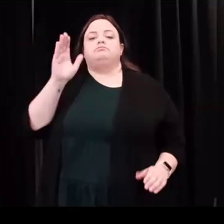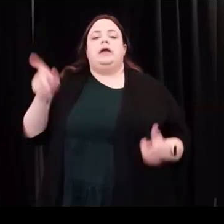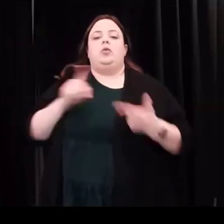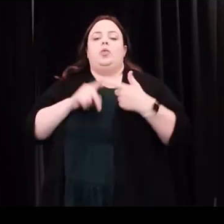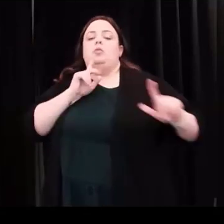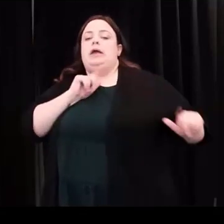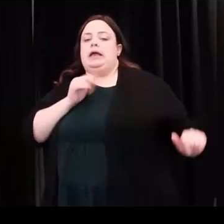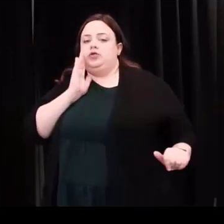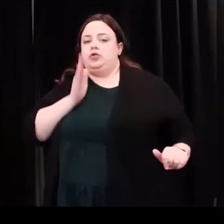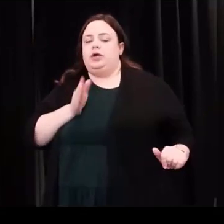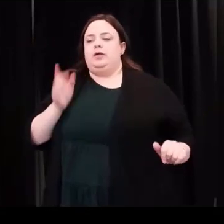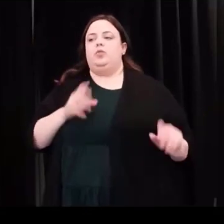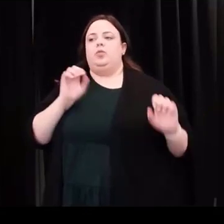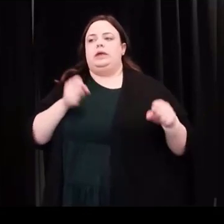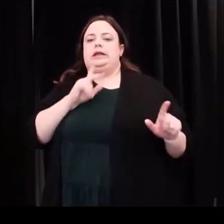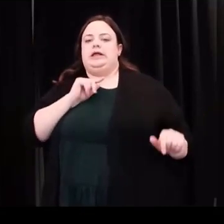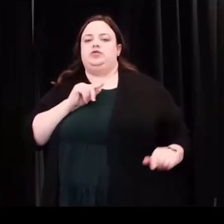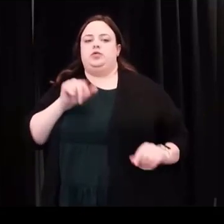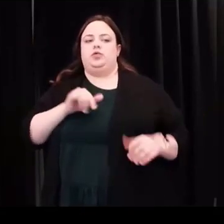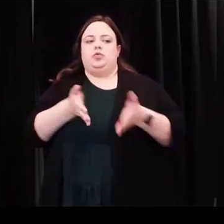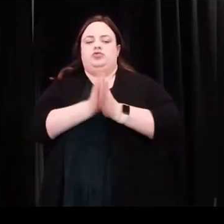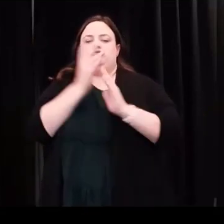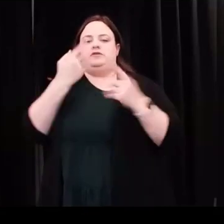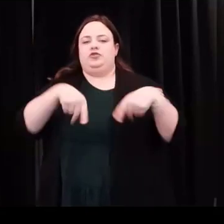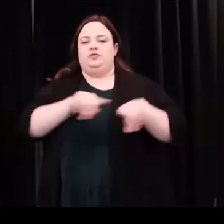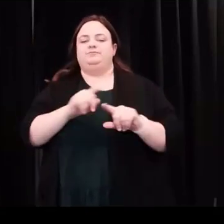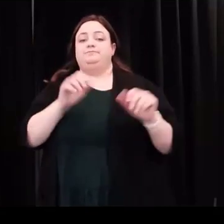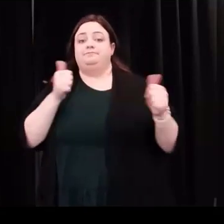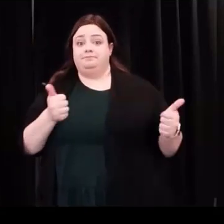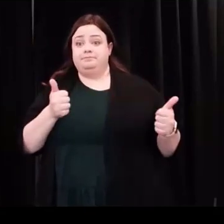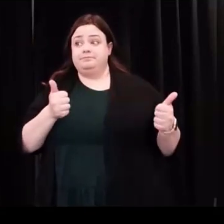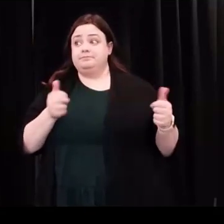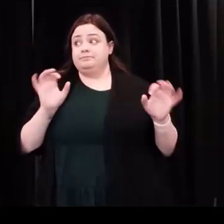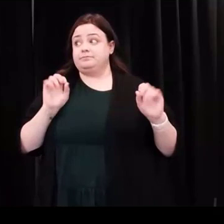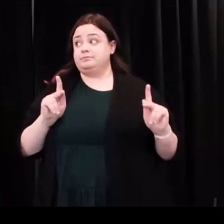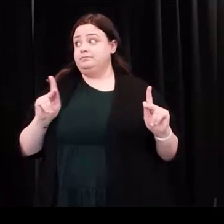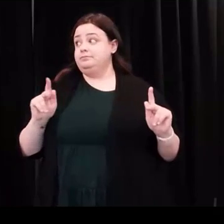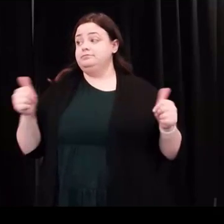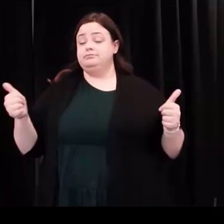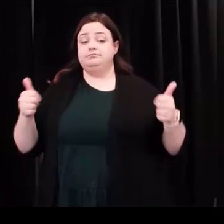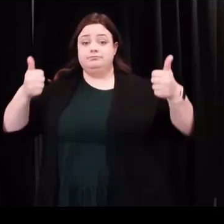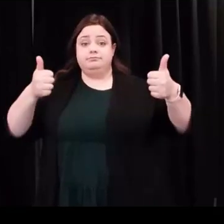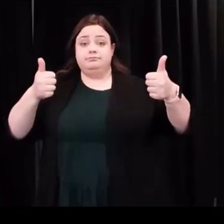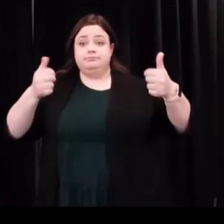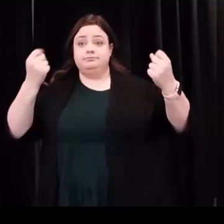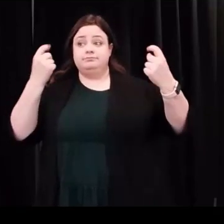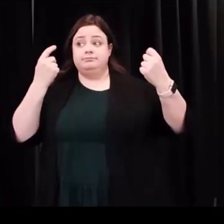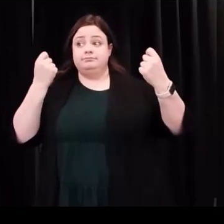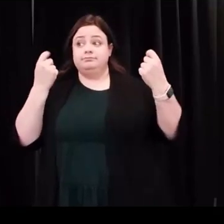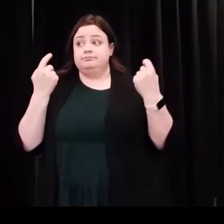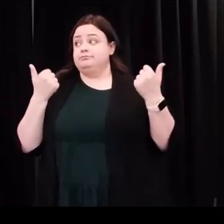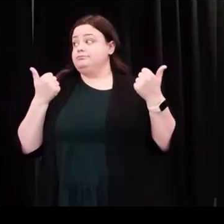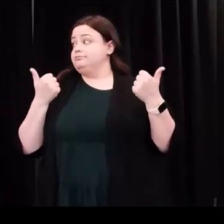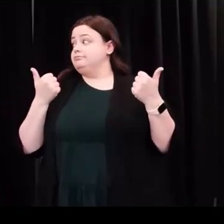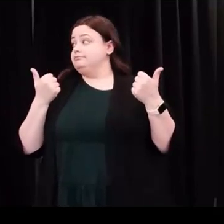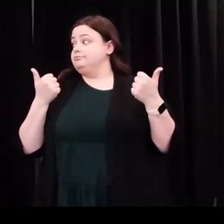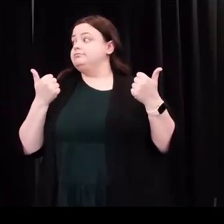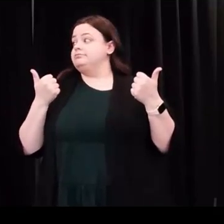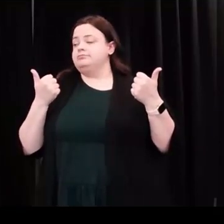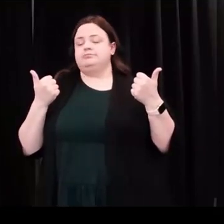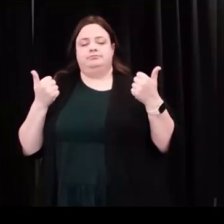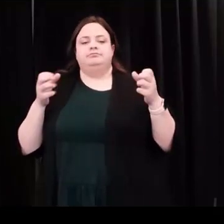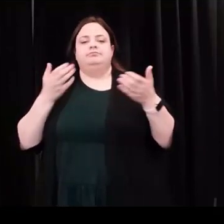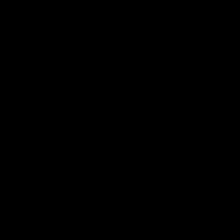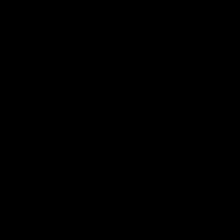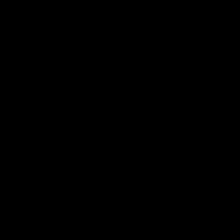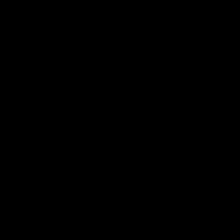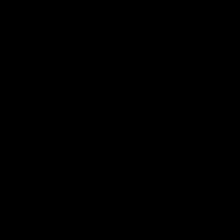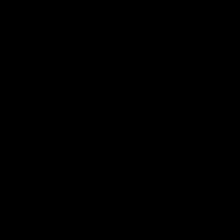and they can answer the breakout questions for you. Okay? Thumbs up if we understand? All right.